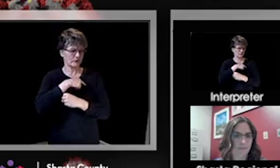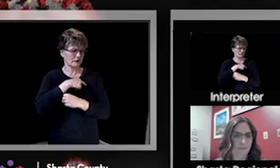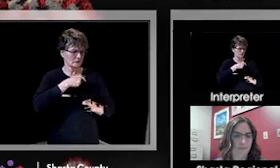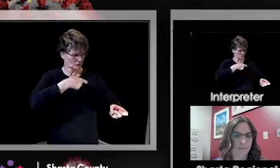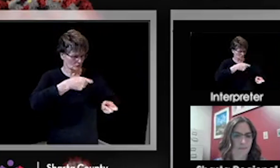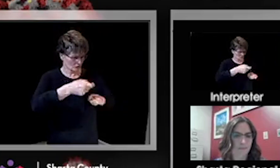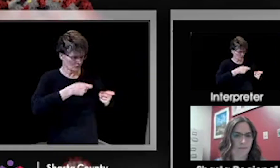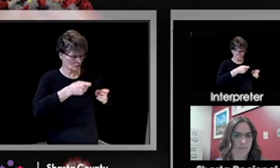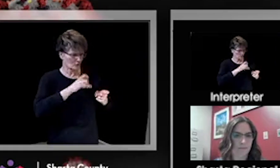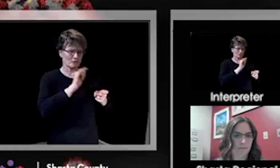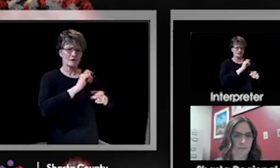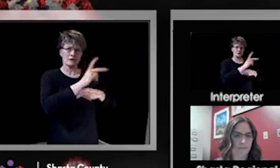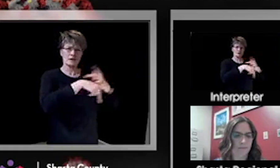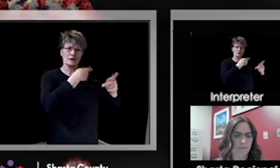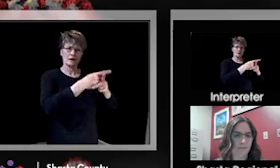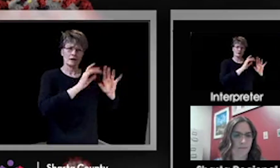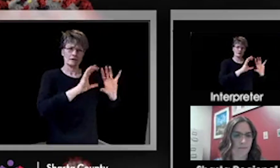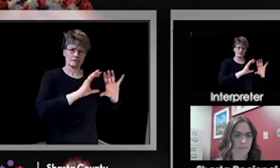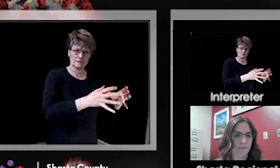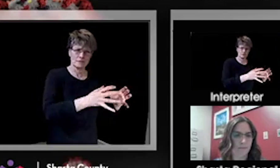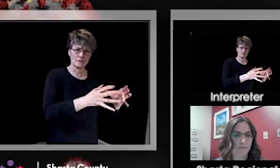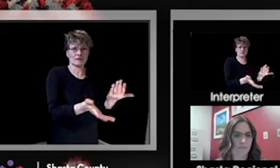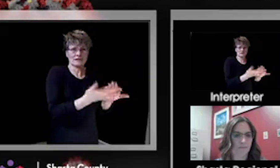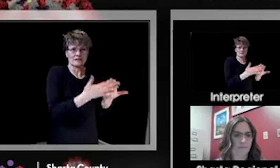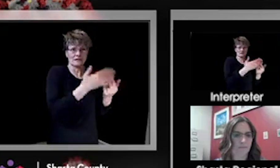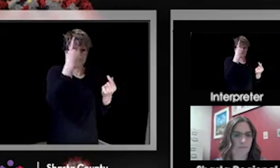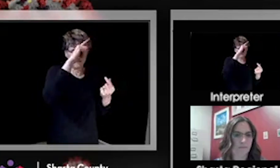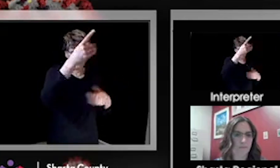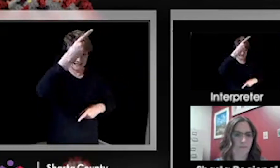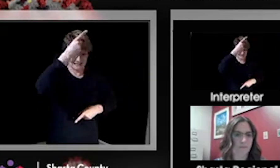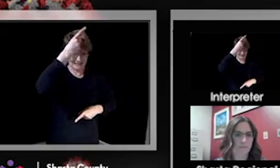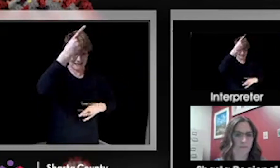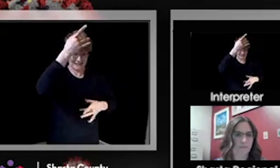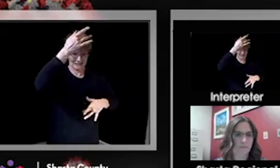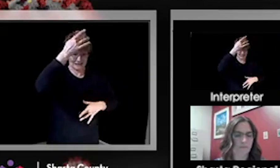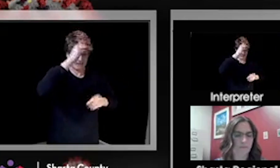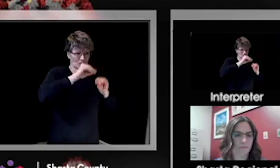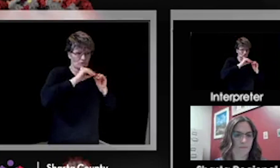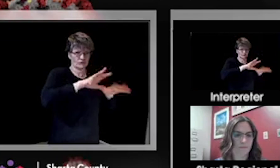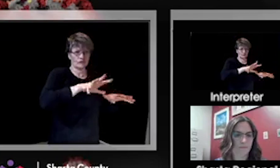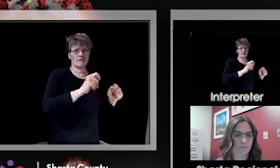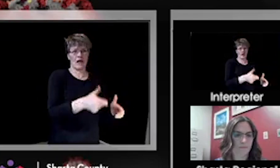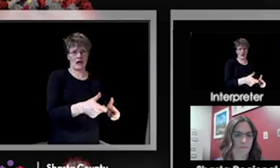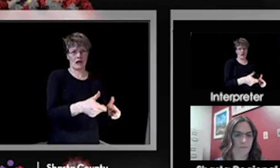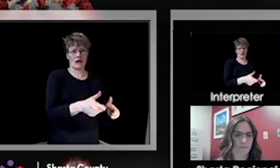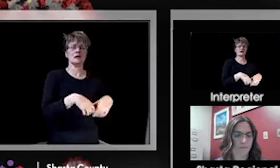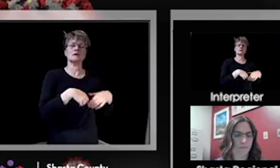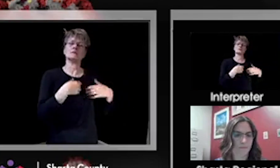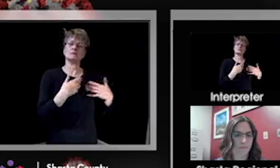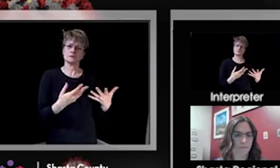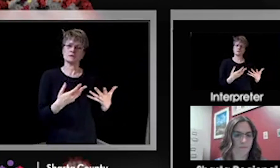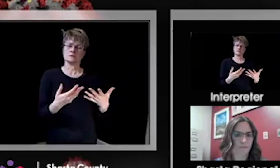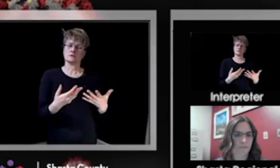facilities where disease can transmit very, very quickly. We have shared that the Veterans